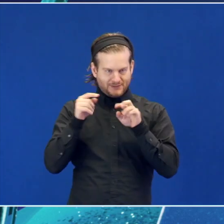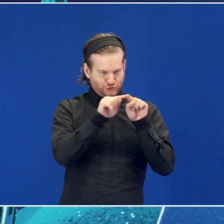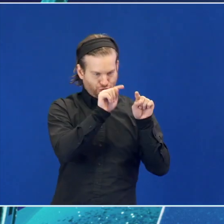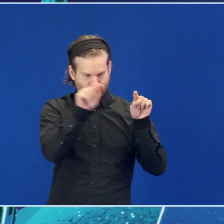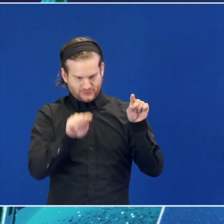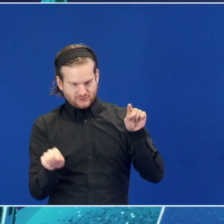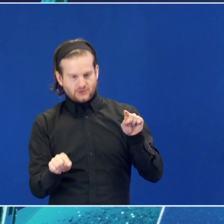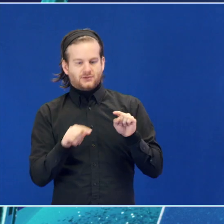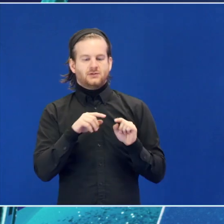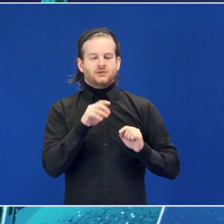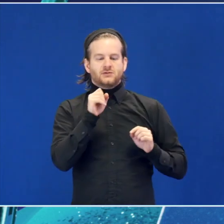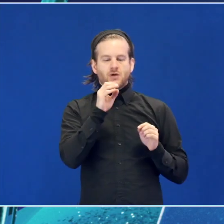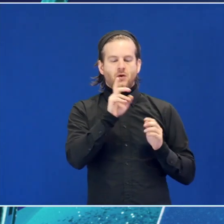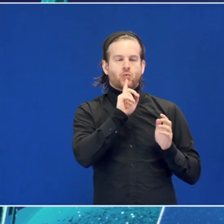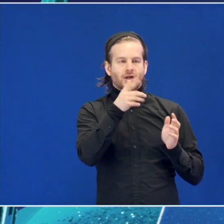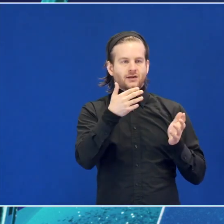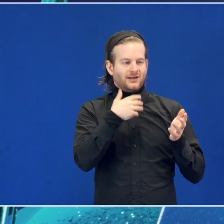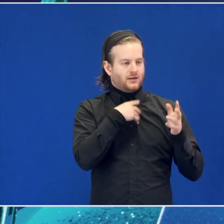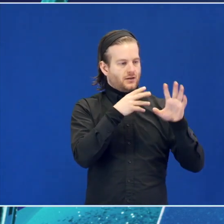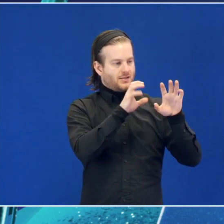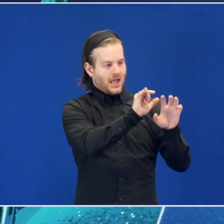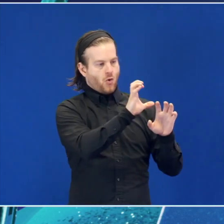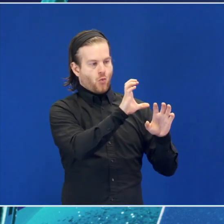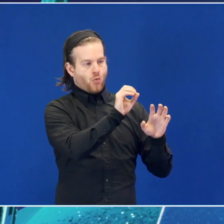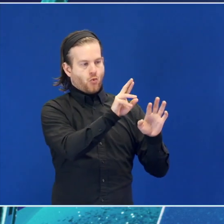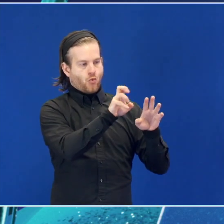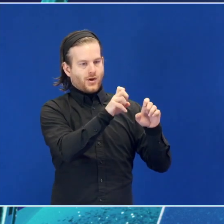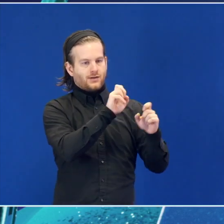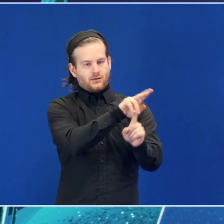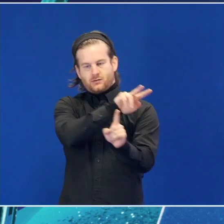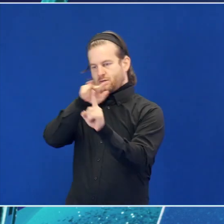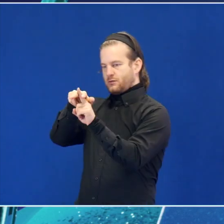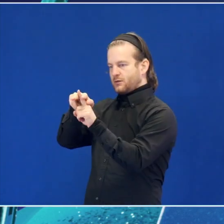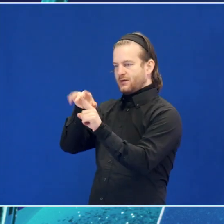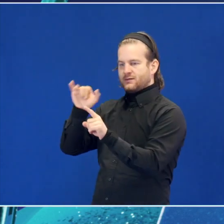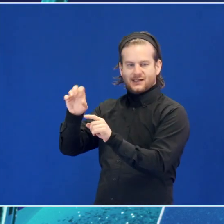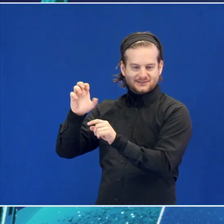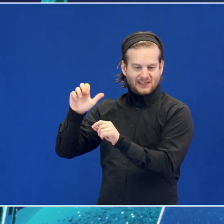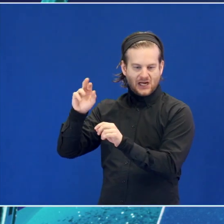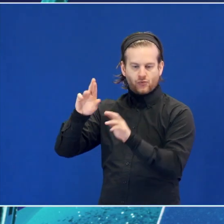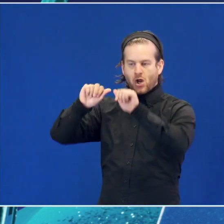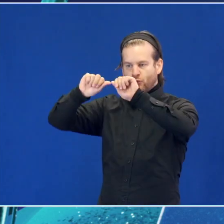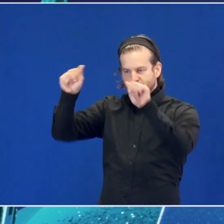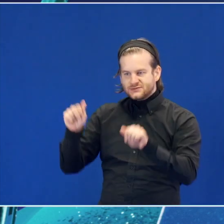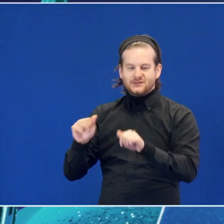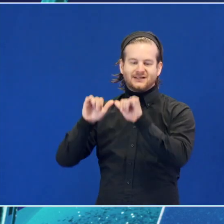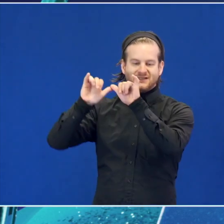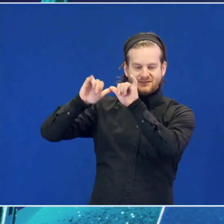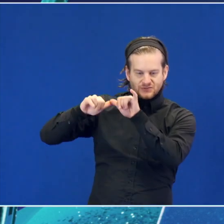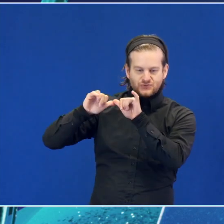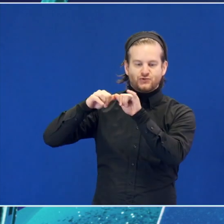The first built-in plugin that we're shipping, that's available to everybody, as opposed to something you could do